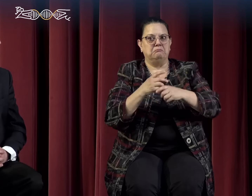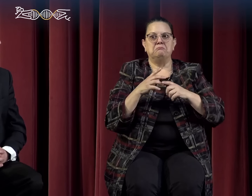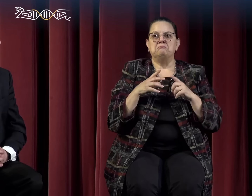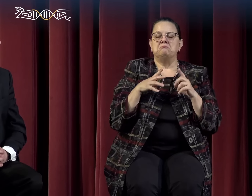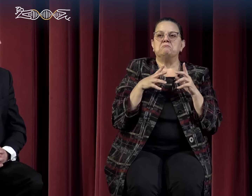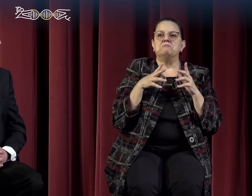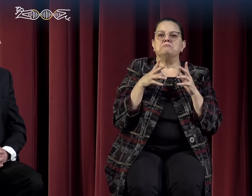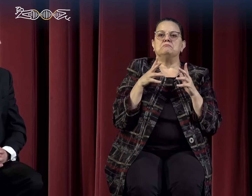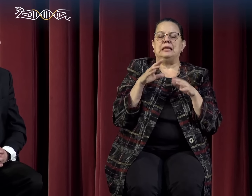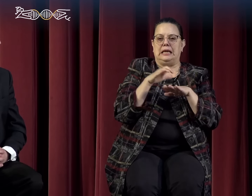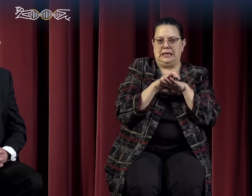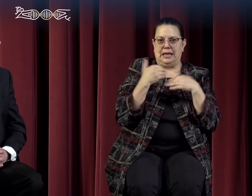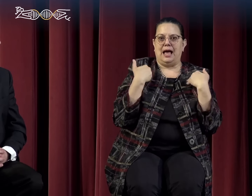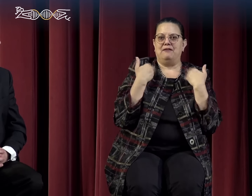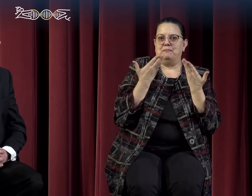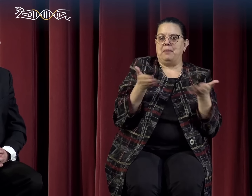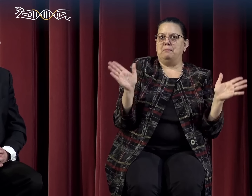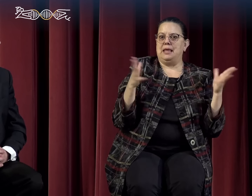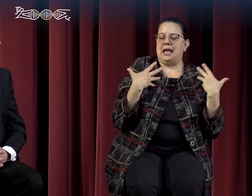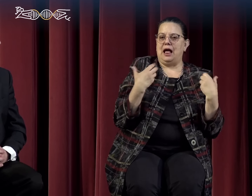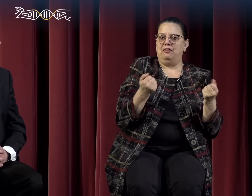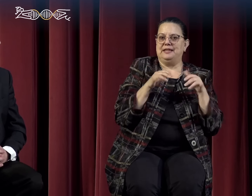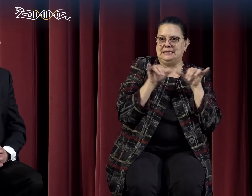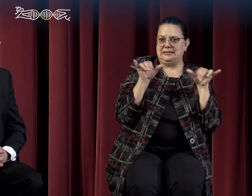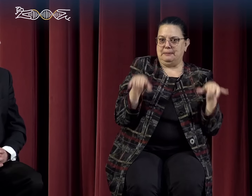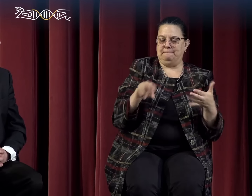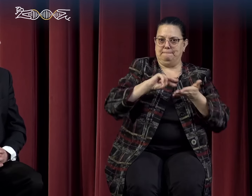I am explaining this as succinctly as I can.